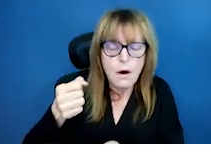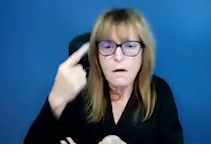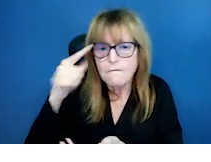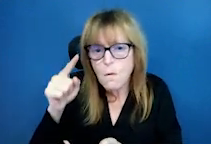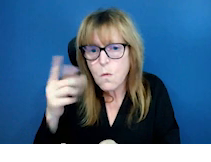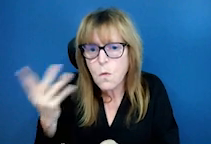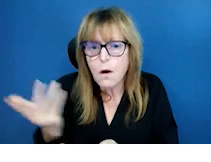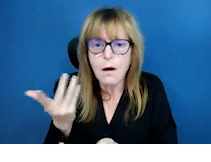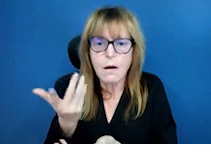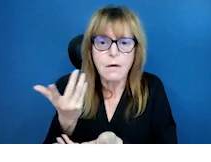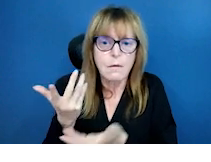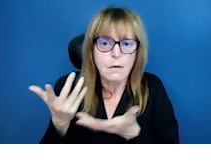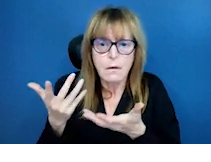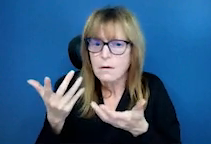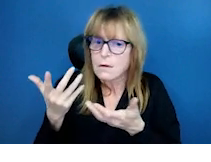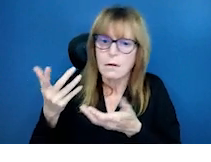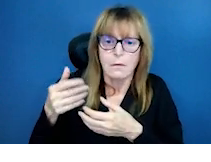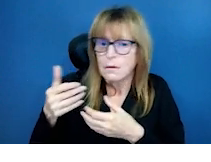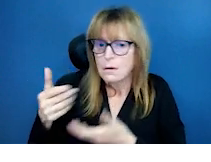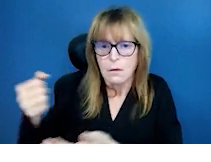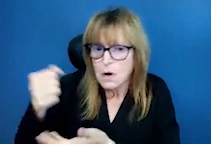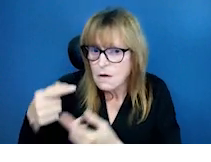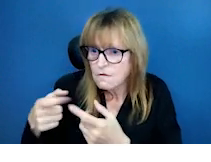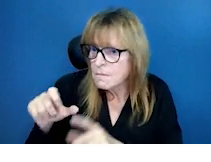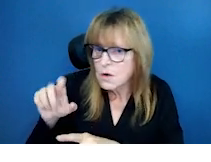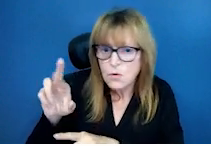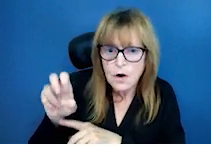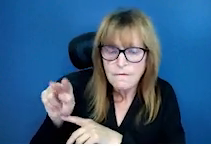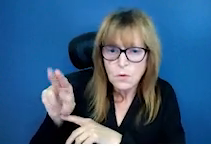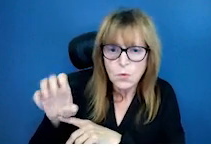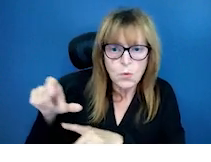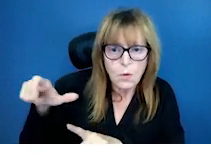and previous CVITP Grant amounts received should not be included.